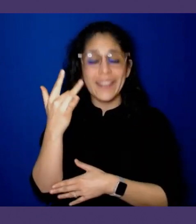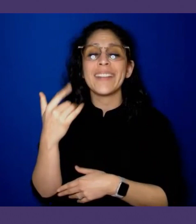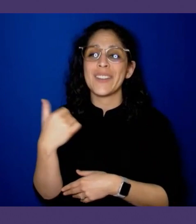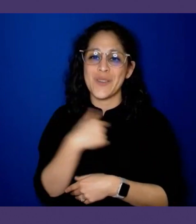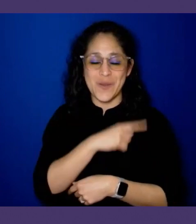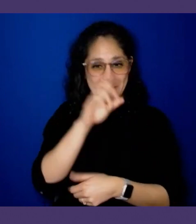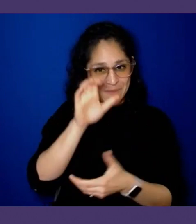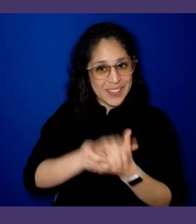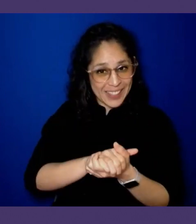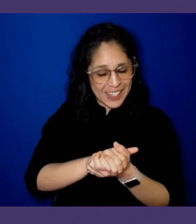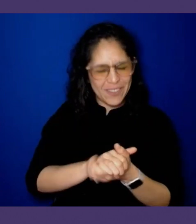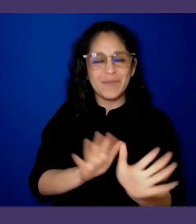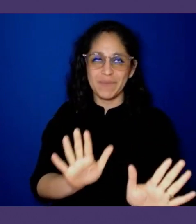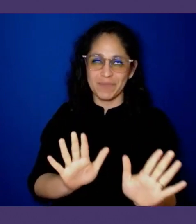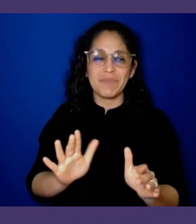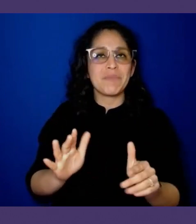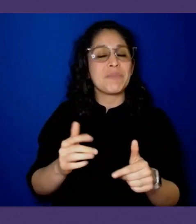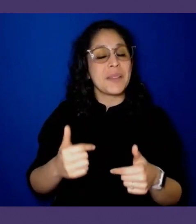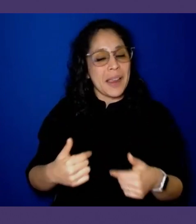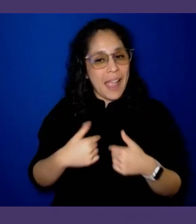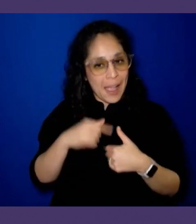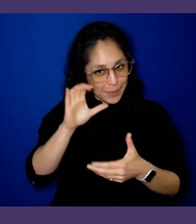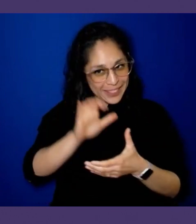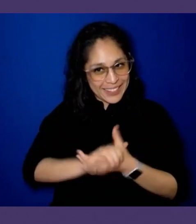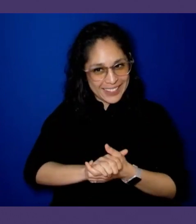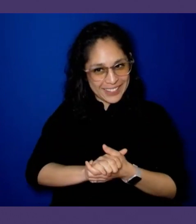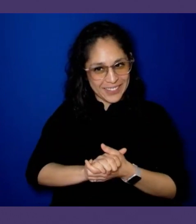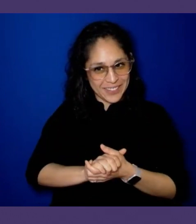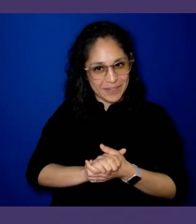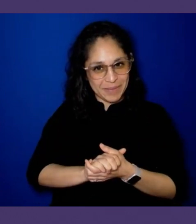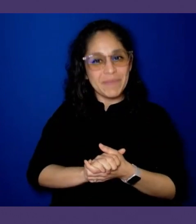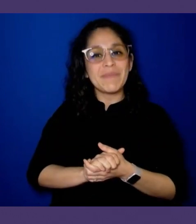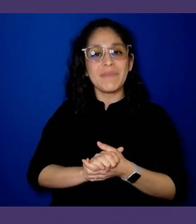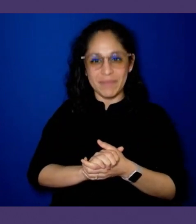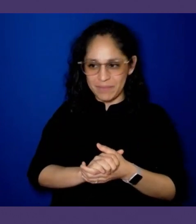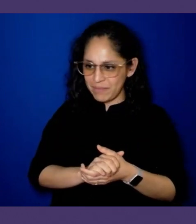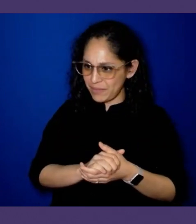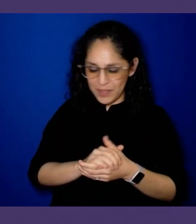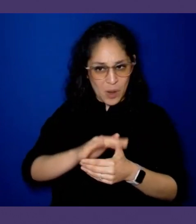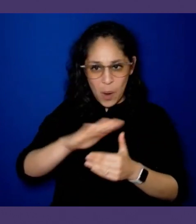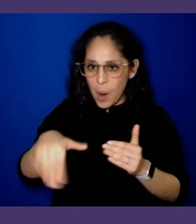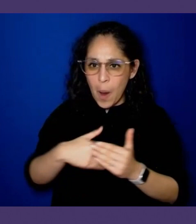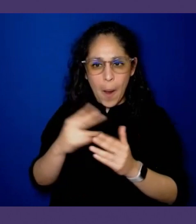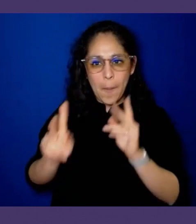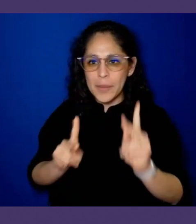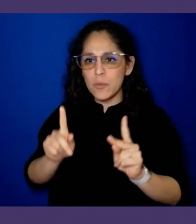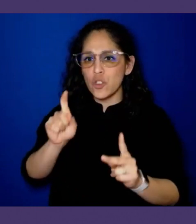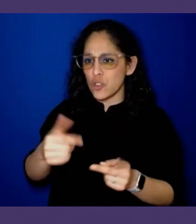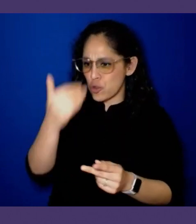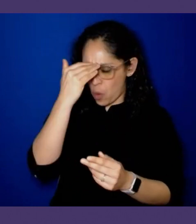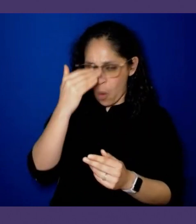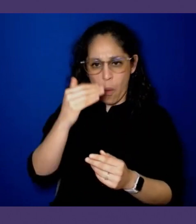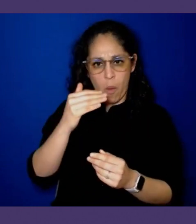or at least I can speak for myself, believe that everybody should know about these topics. It doesn't matter what you're studying.